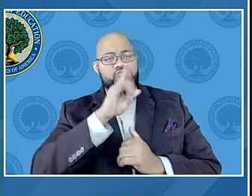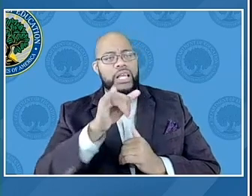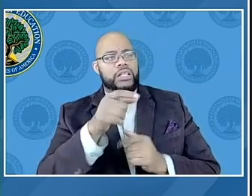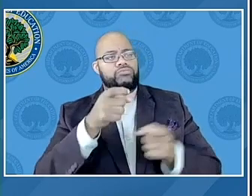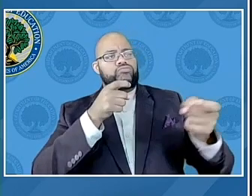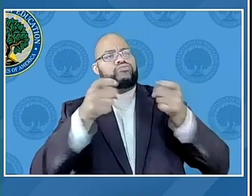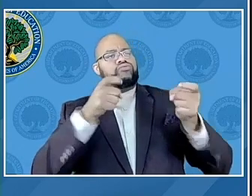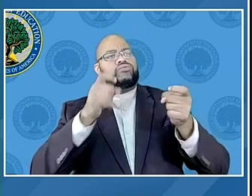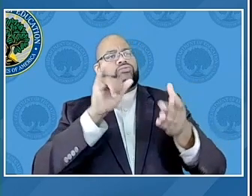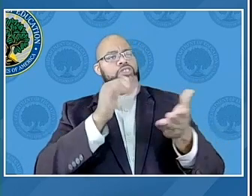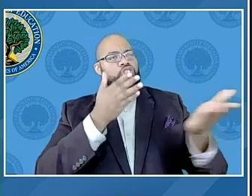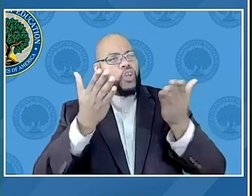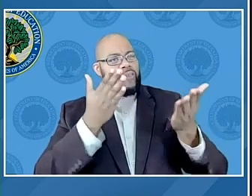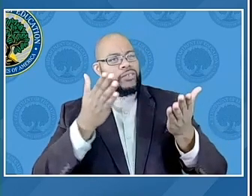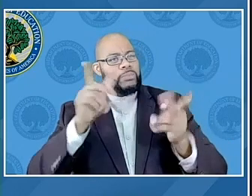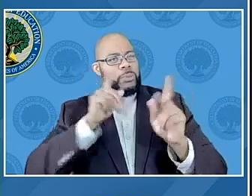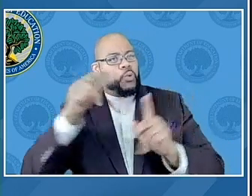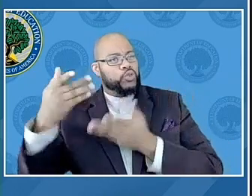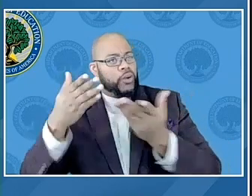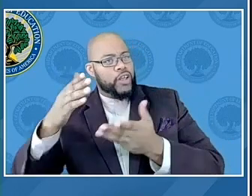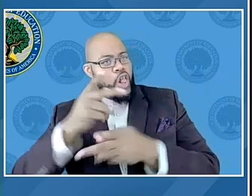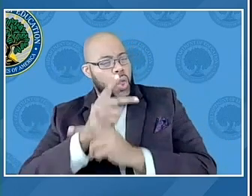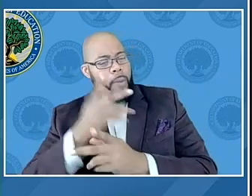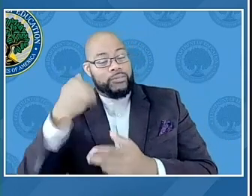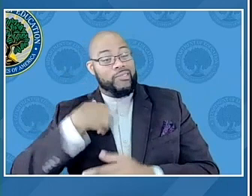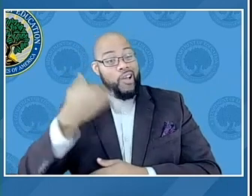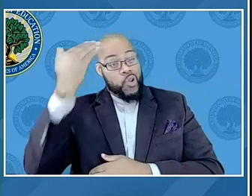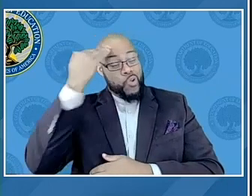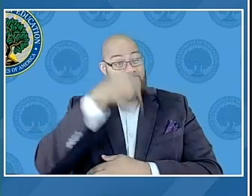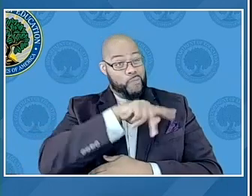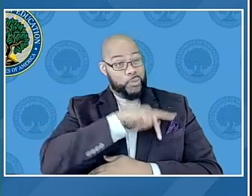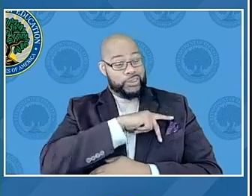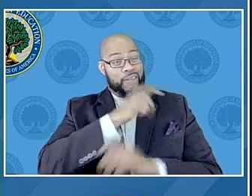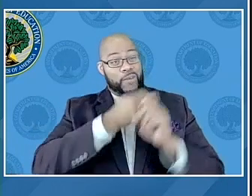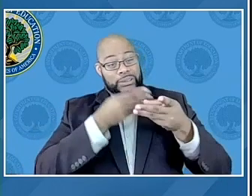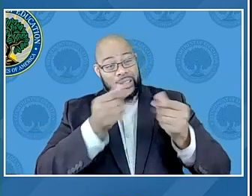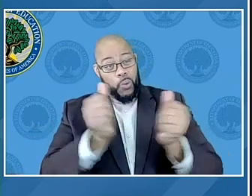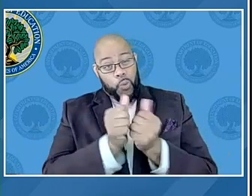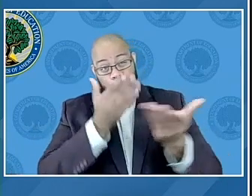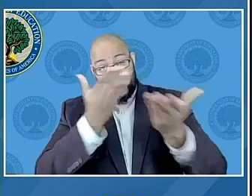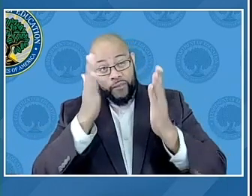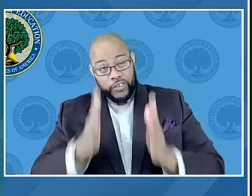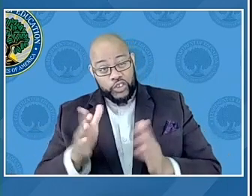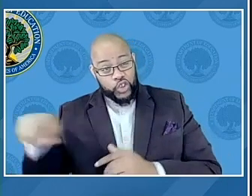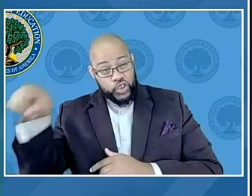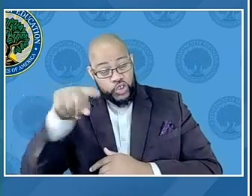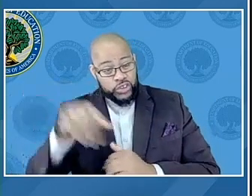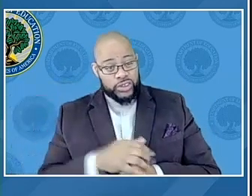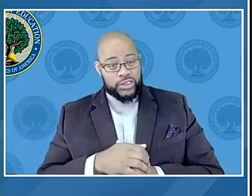servicers because I know personally from dealing with servicers, in times of